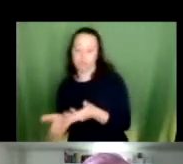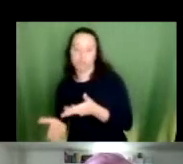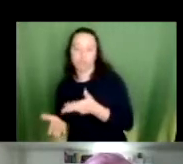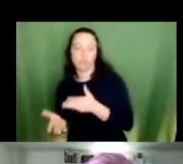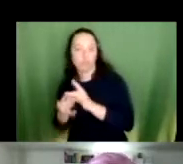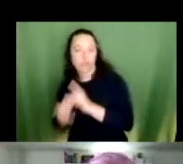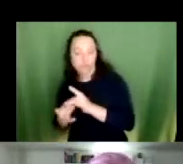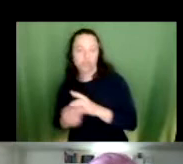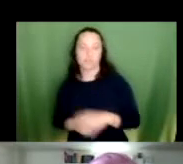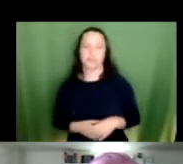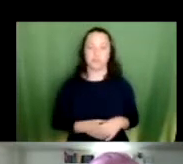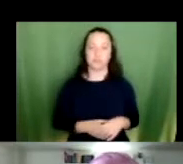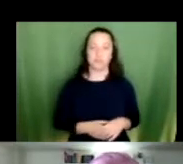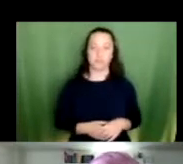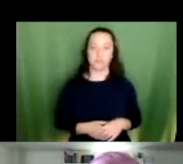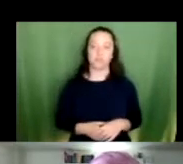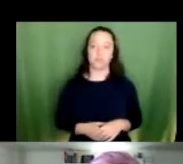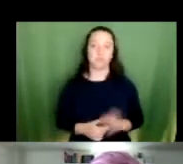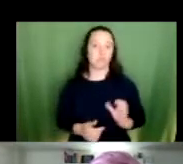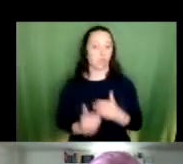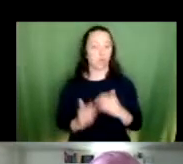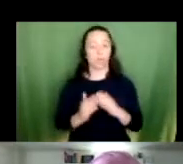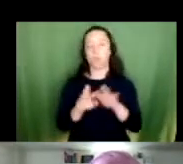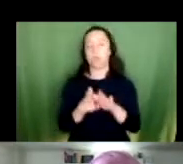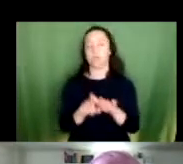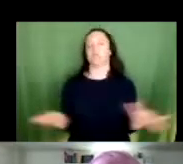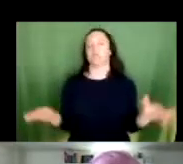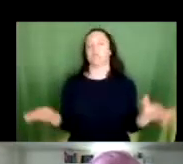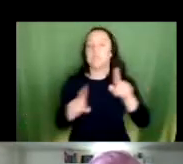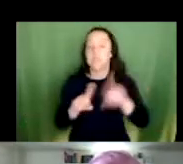With such a diverse community, we are always evaluating our process